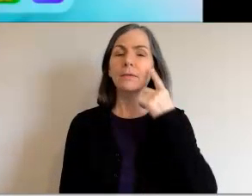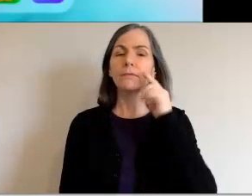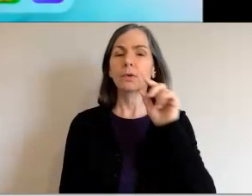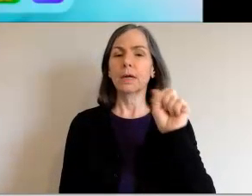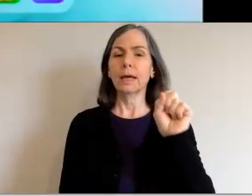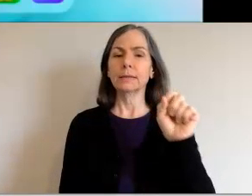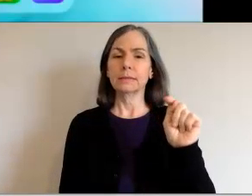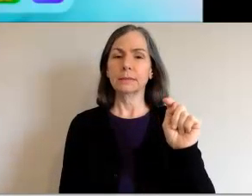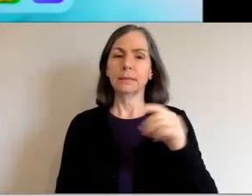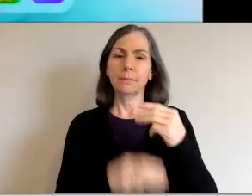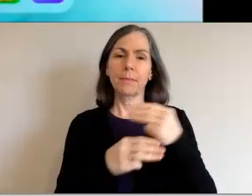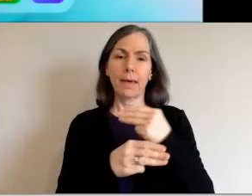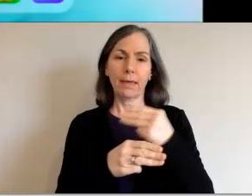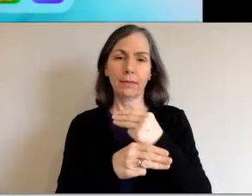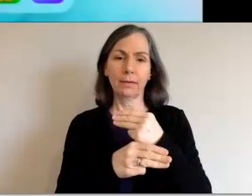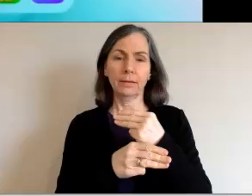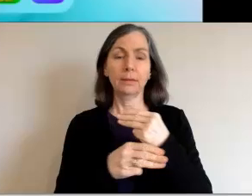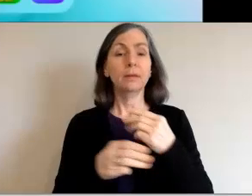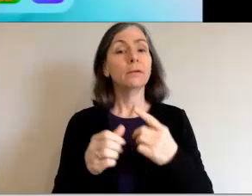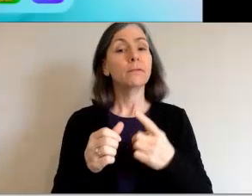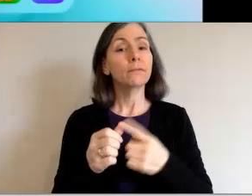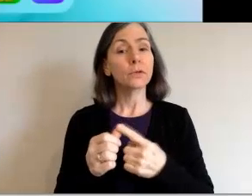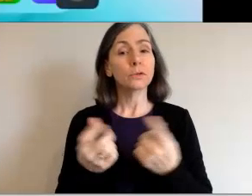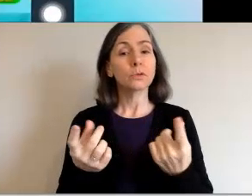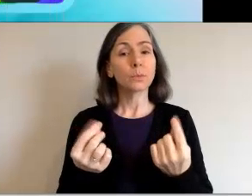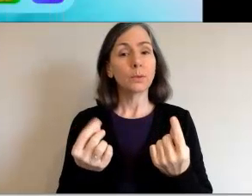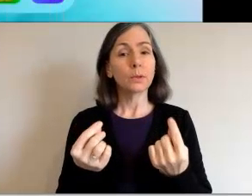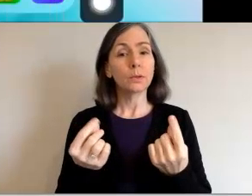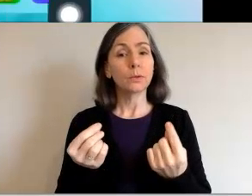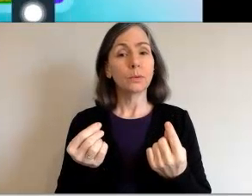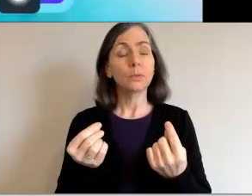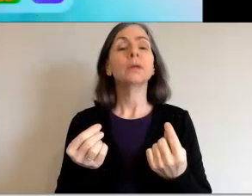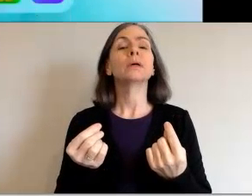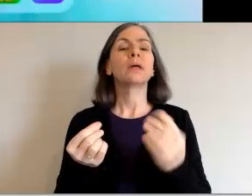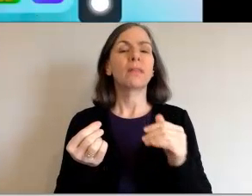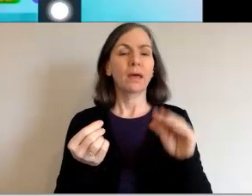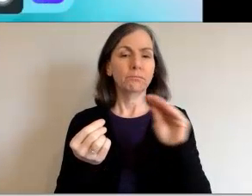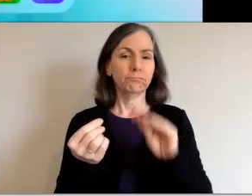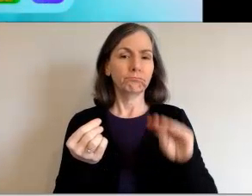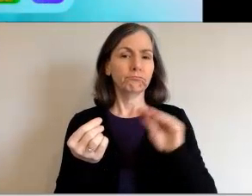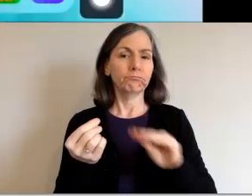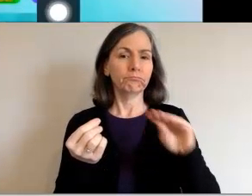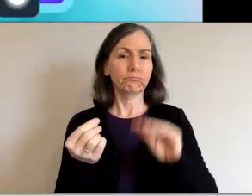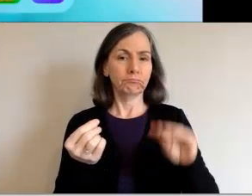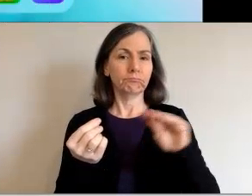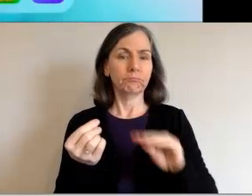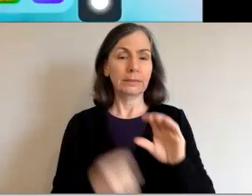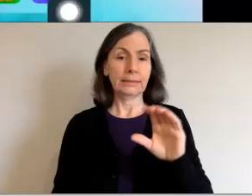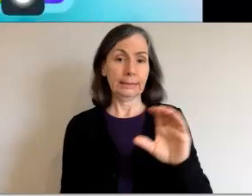The first thing that you're going to do is you're going to go to the bottom right corner where you see this Clever app